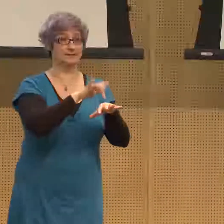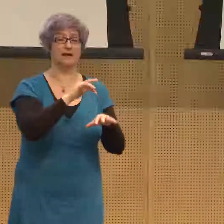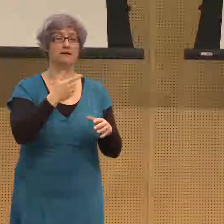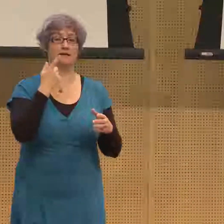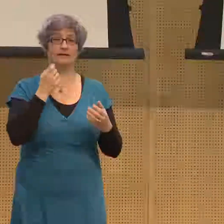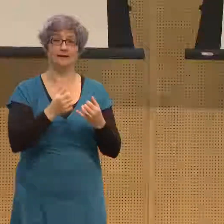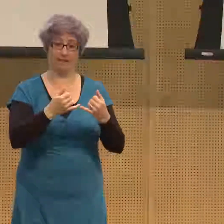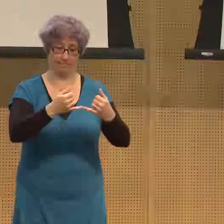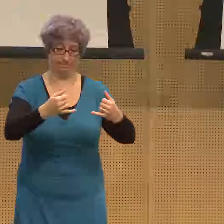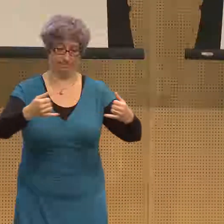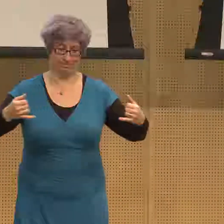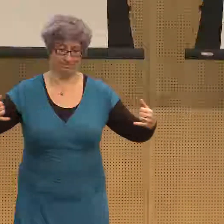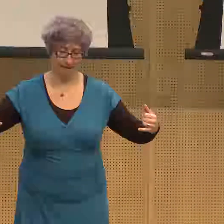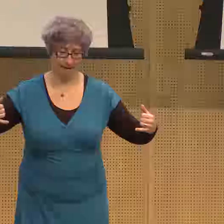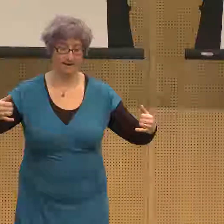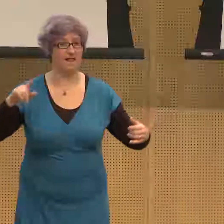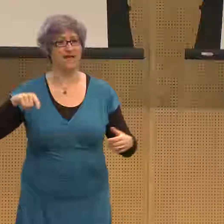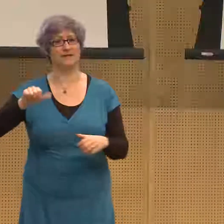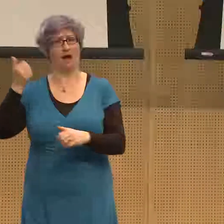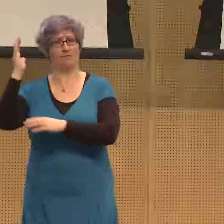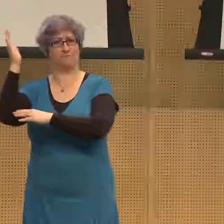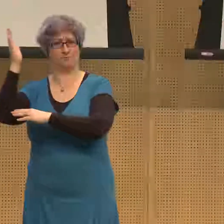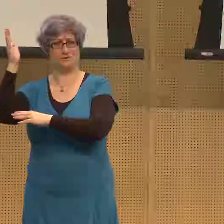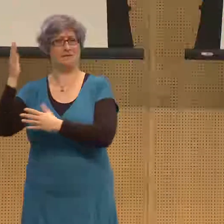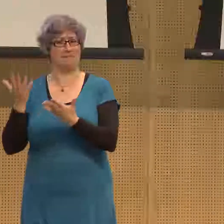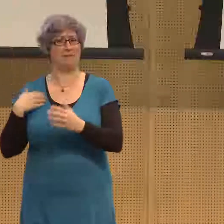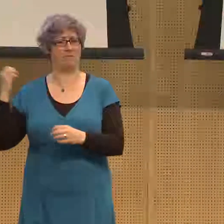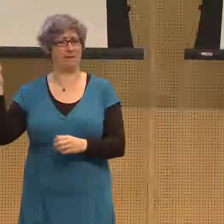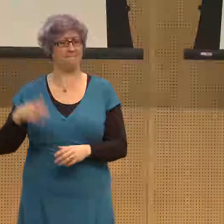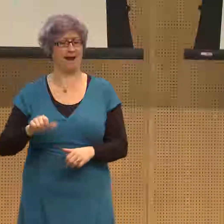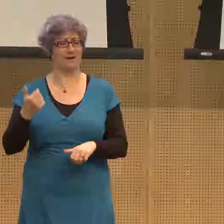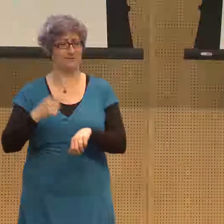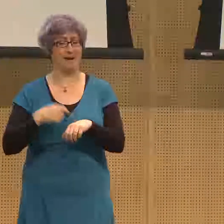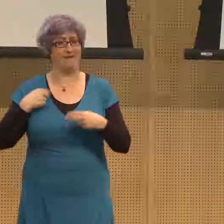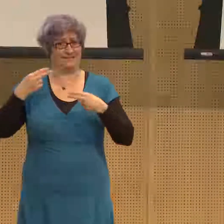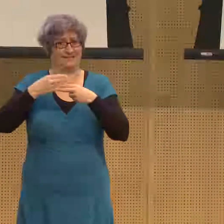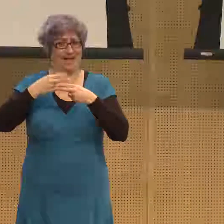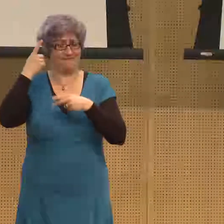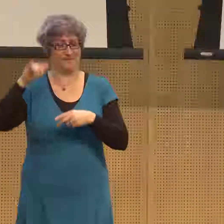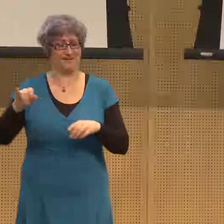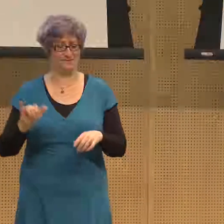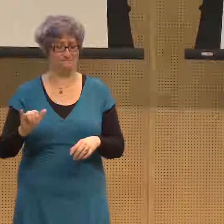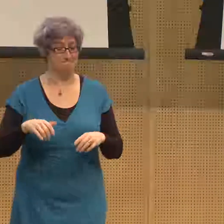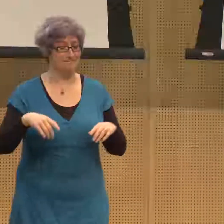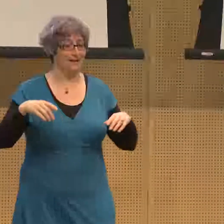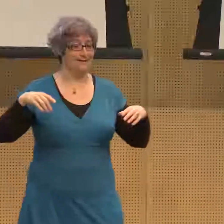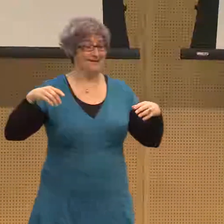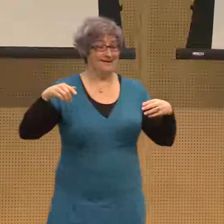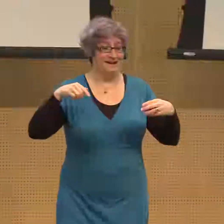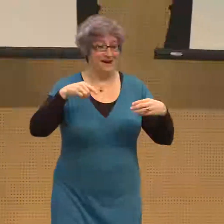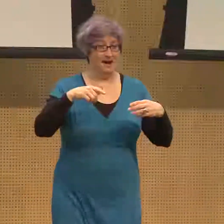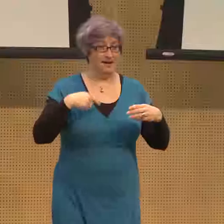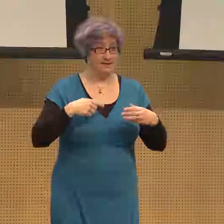It was quite a maze. There's another presentation that I may-- I mean, I do have a slide